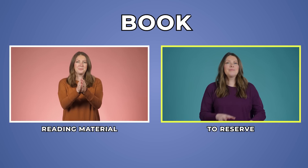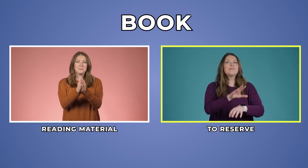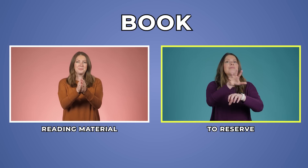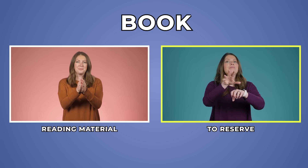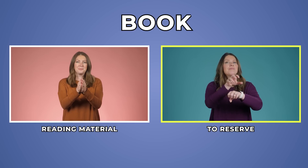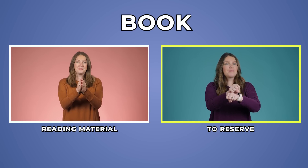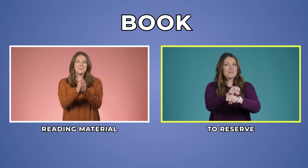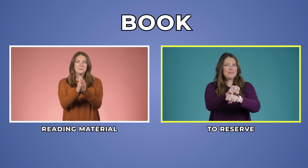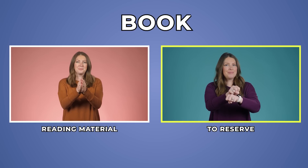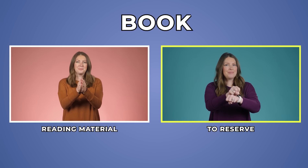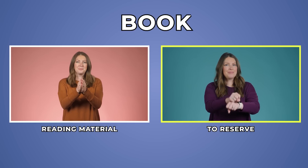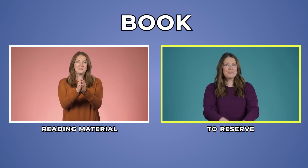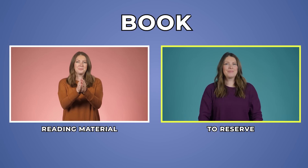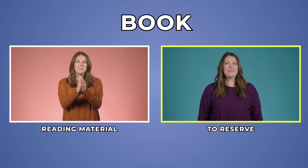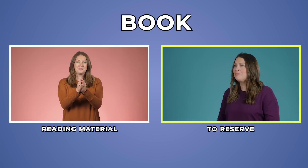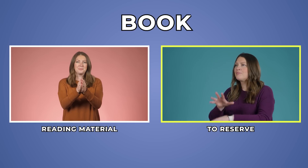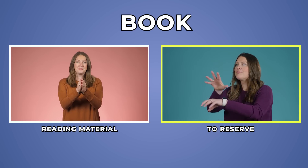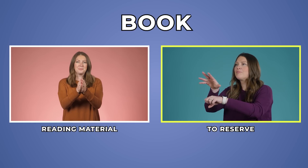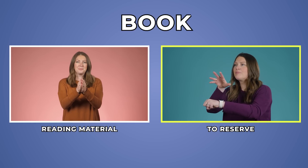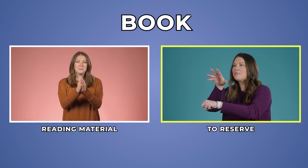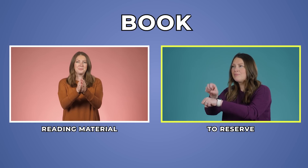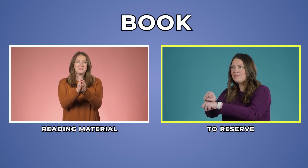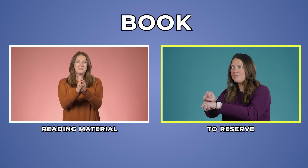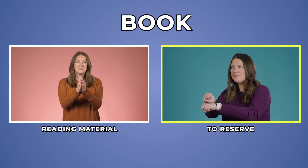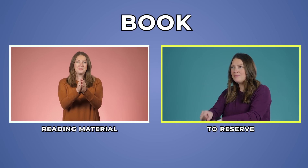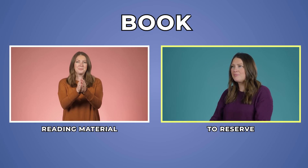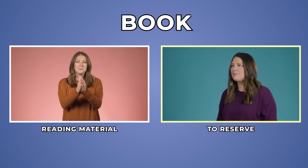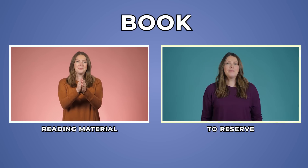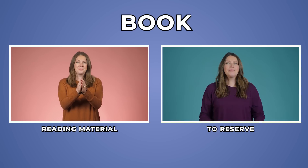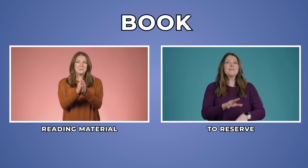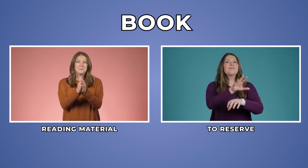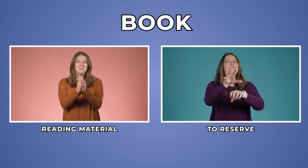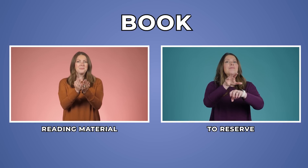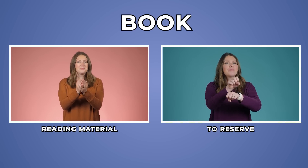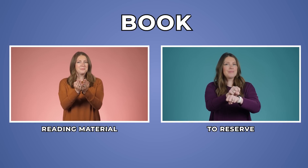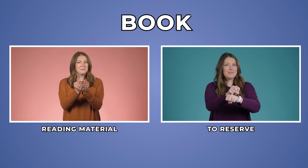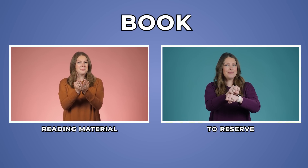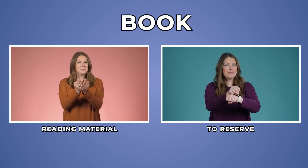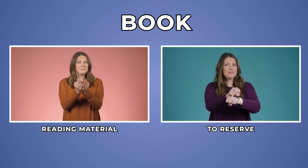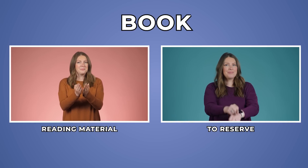Verb: to reserve. Book.